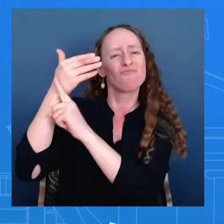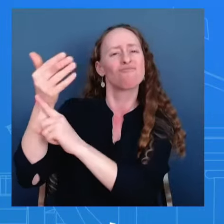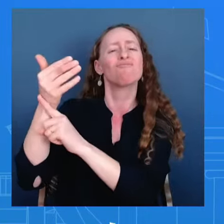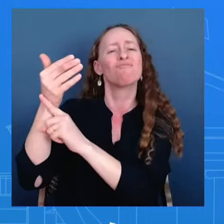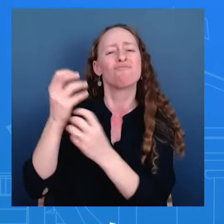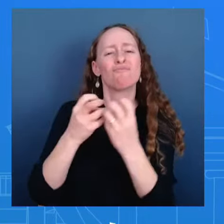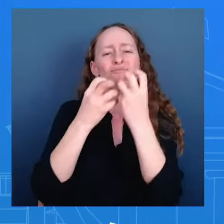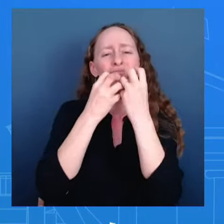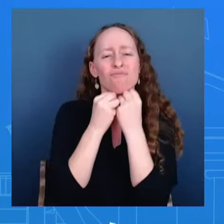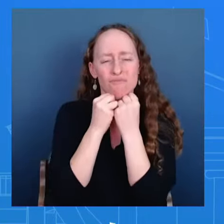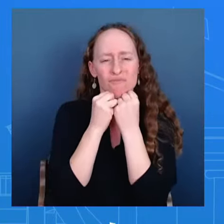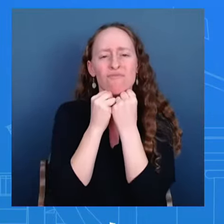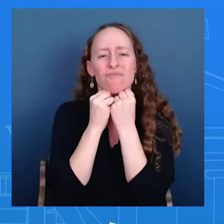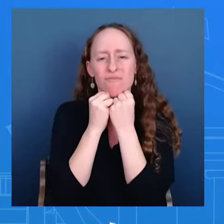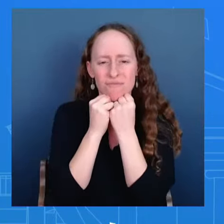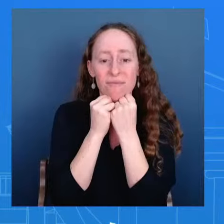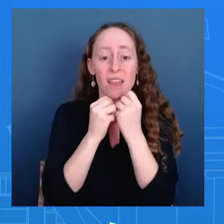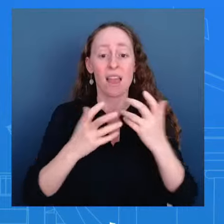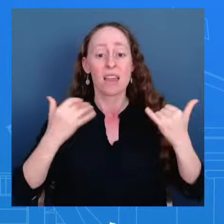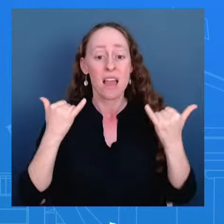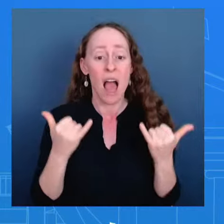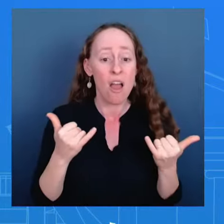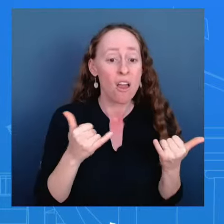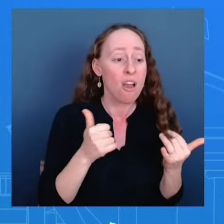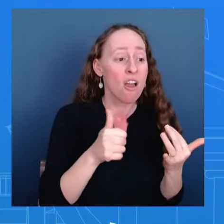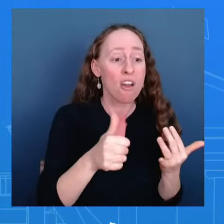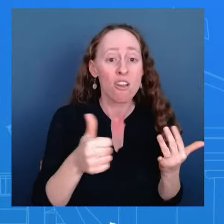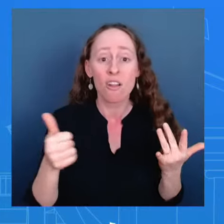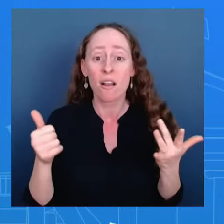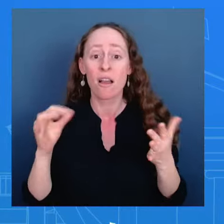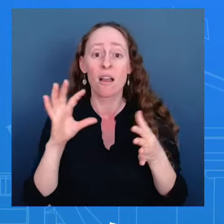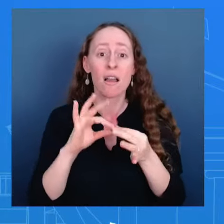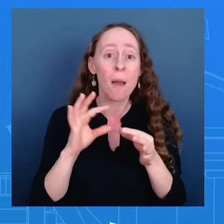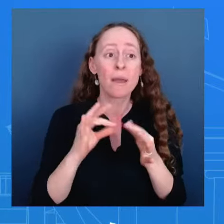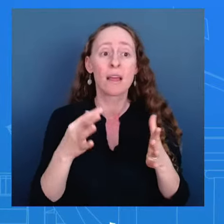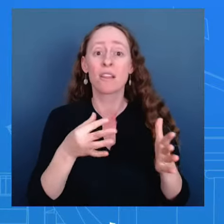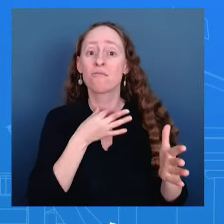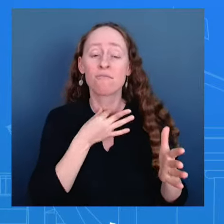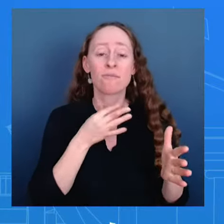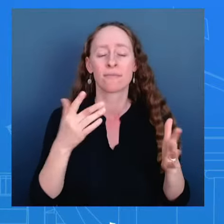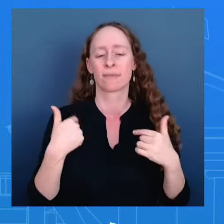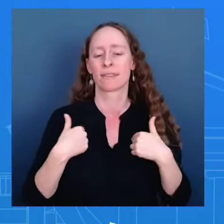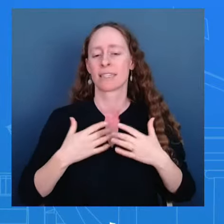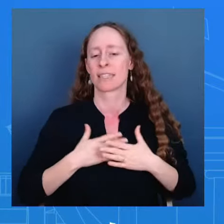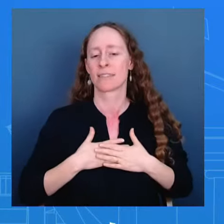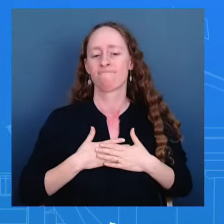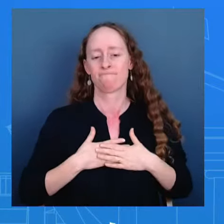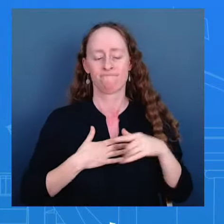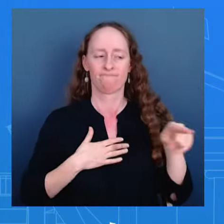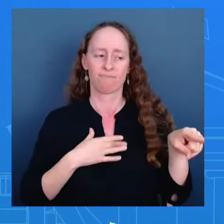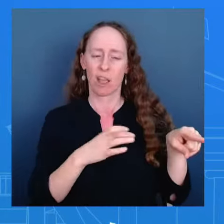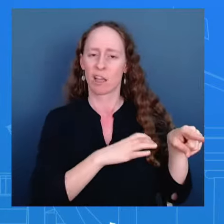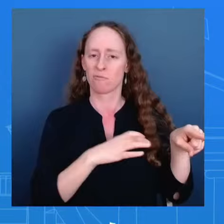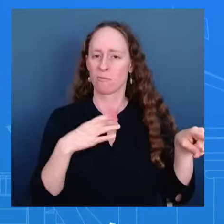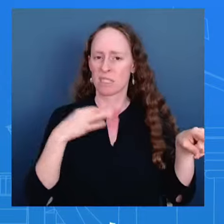Obviously, that is for the Court or Congress to decide. I have to go, guys. Thanks, everybody. The Press: Thanks, Karine.